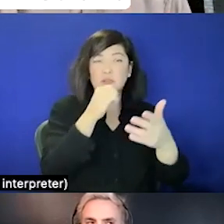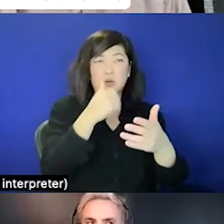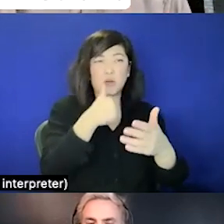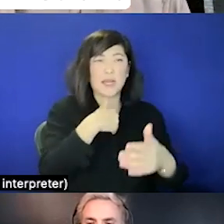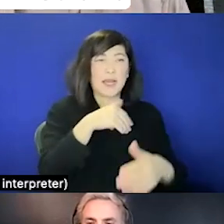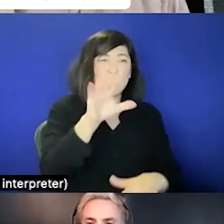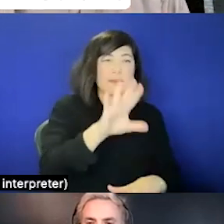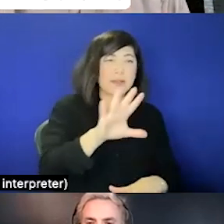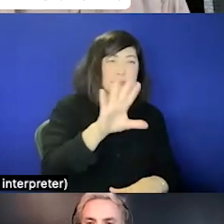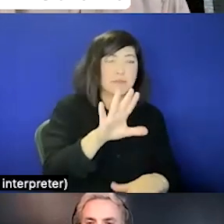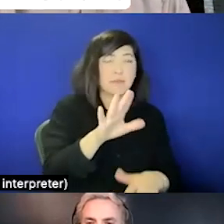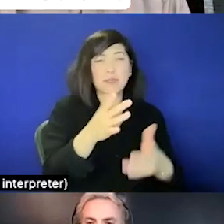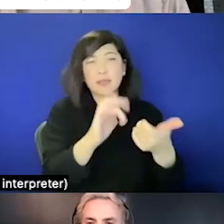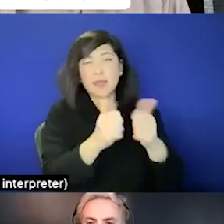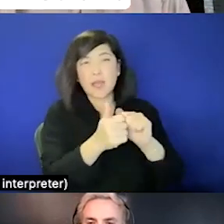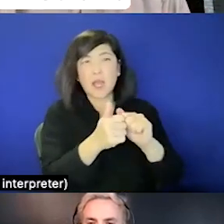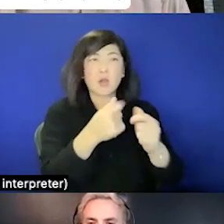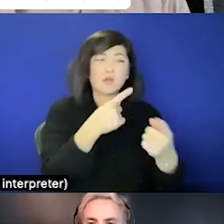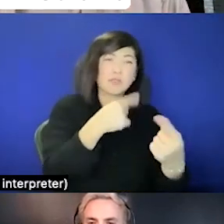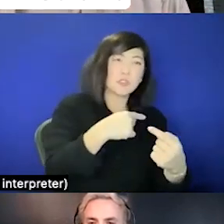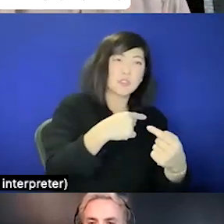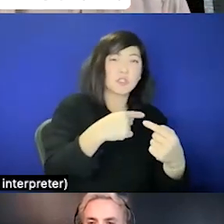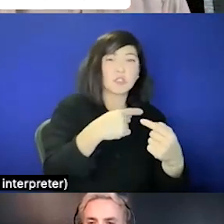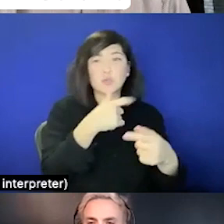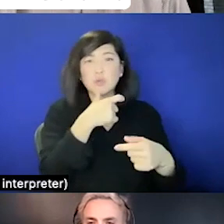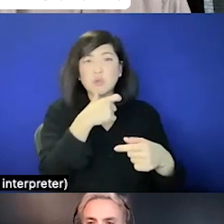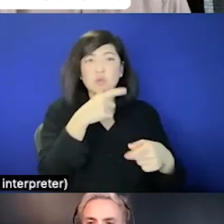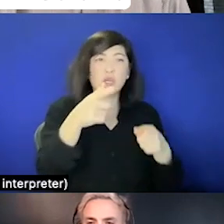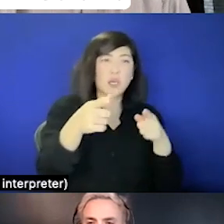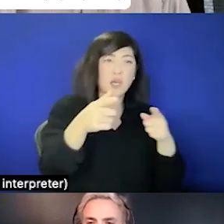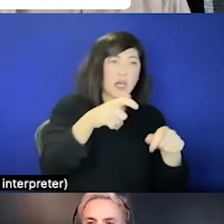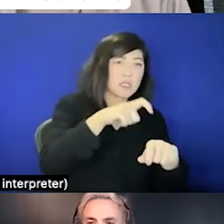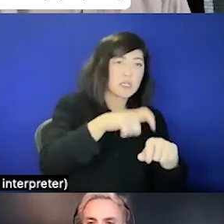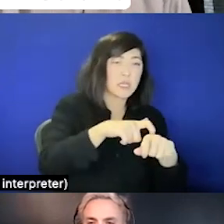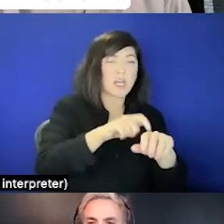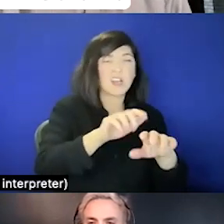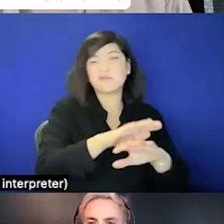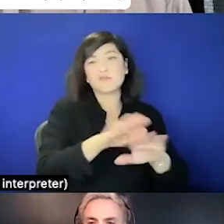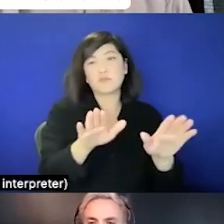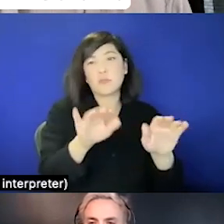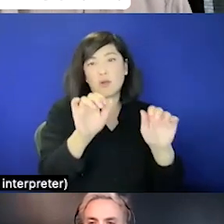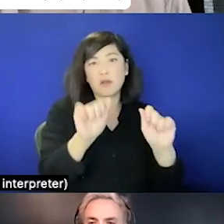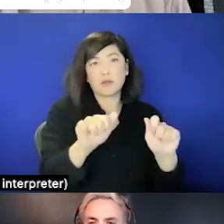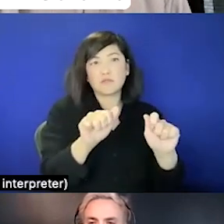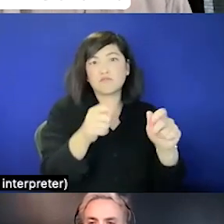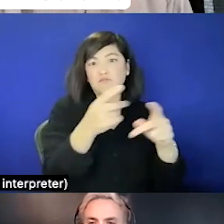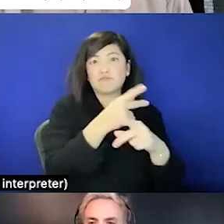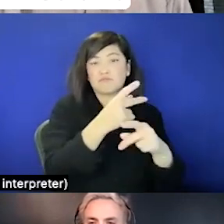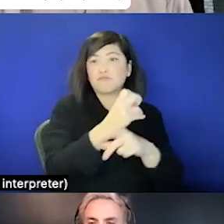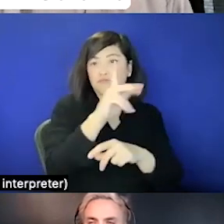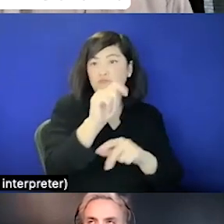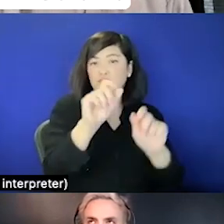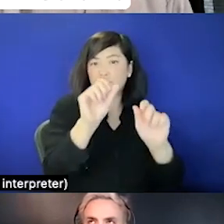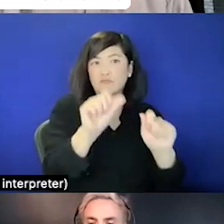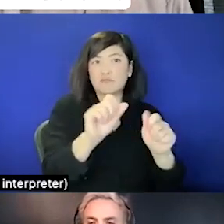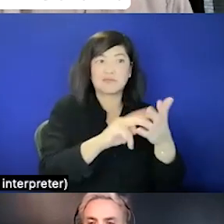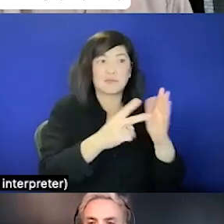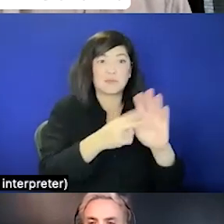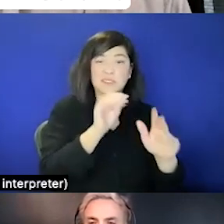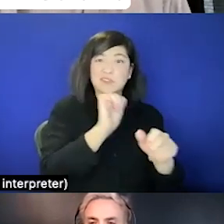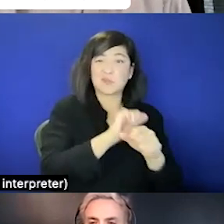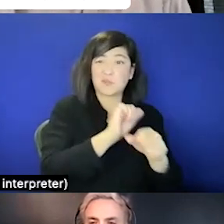be referenced by publishers on a monthly basis. That reduces work. It also reduces discrepancies.